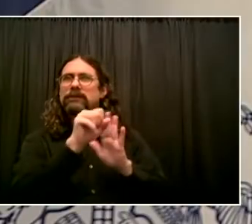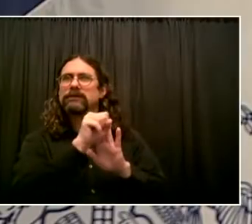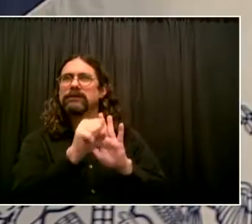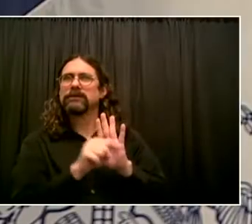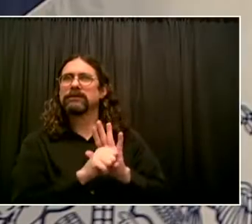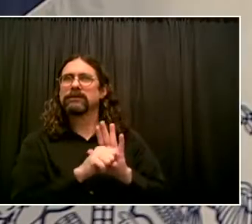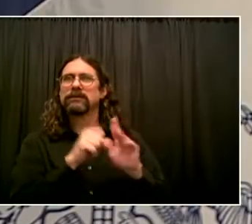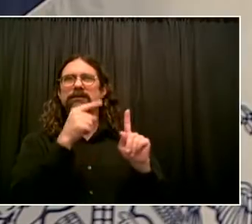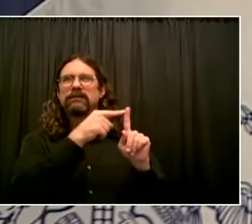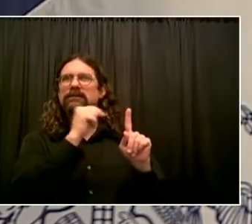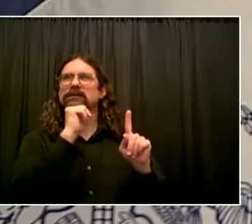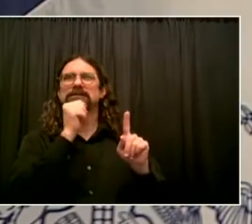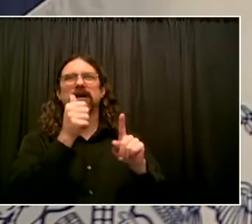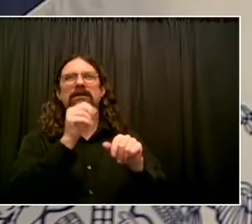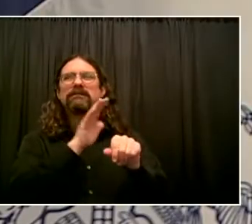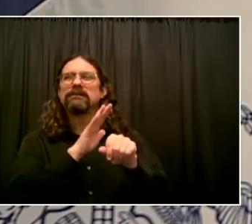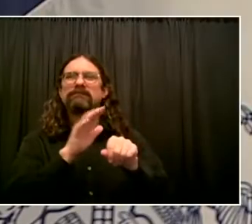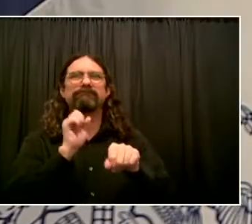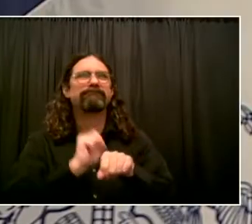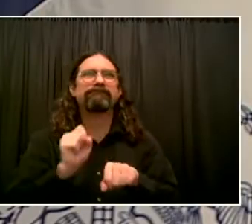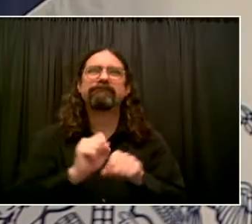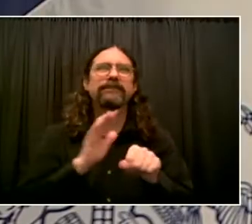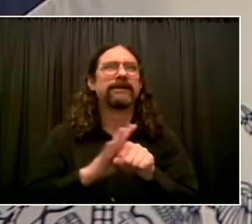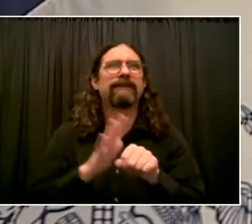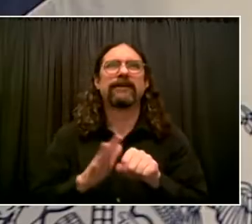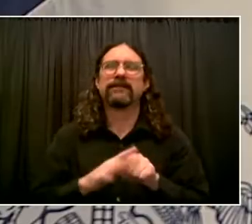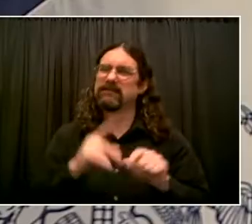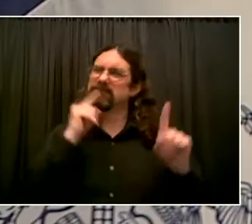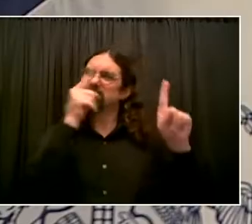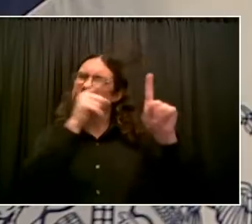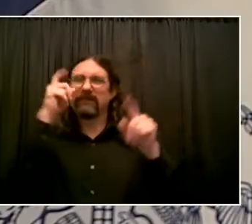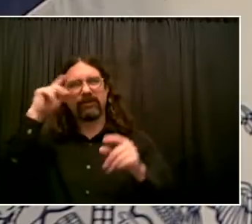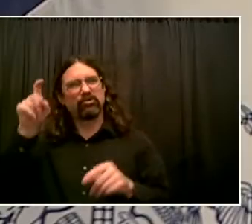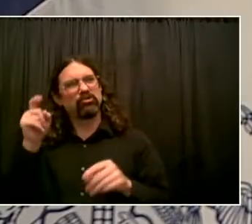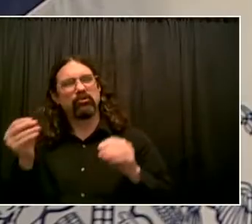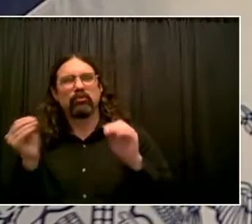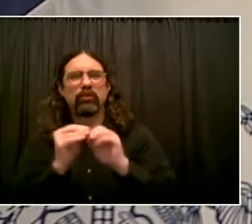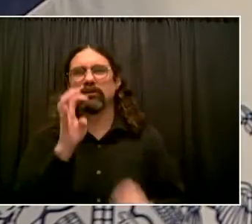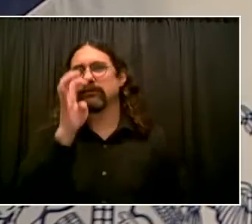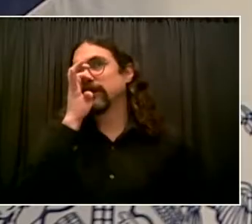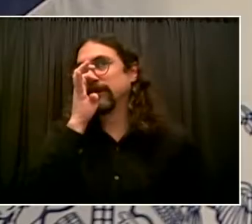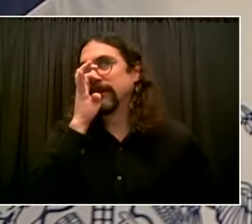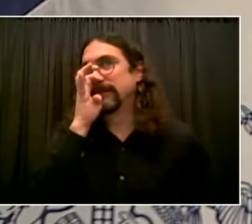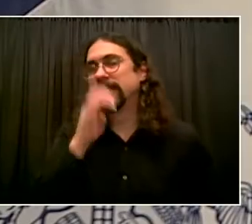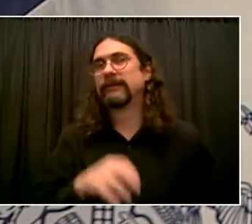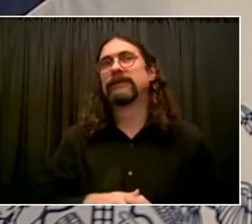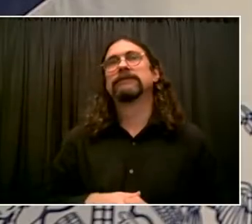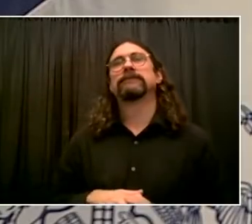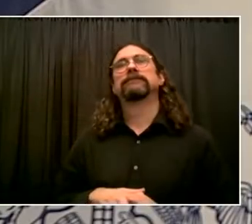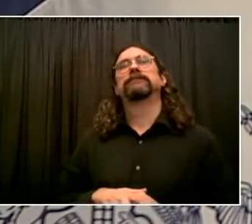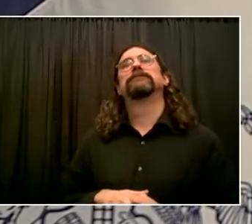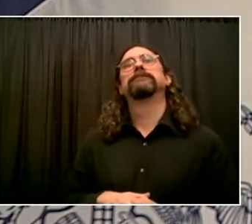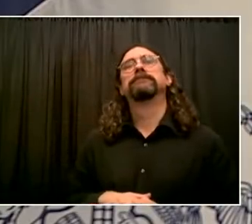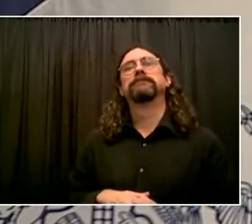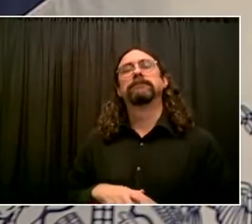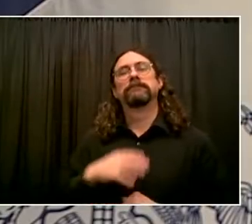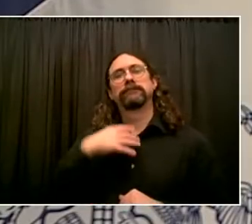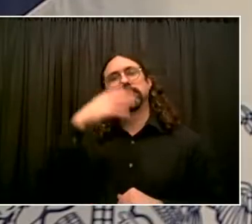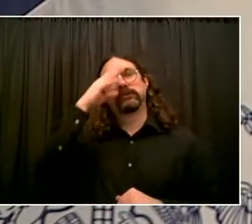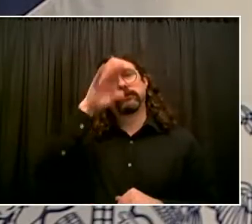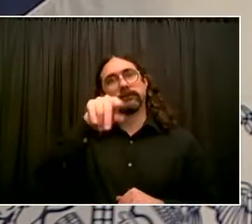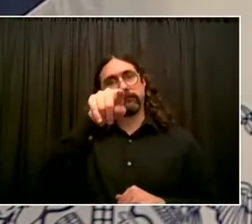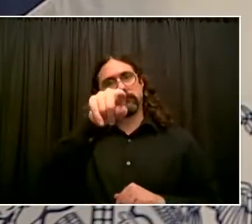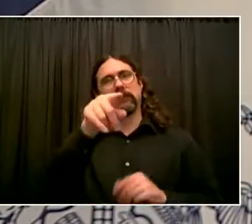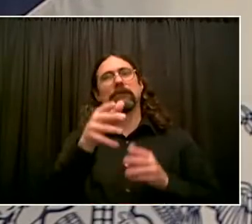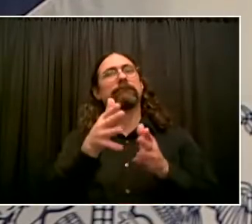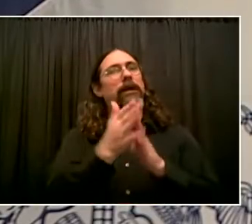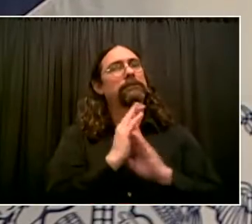HAVE BEEN QUITE SUCCESSFUL IN